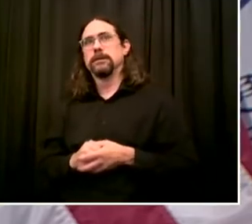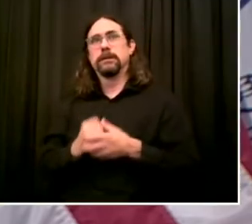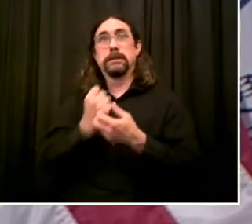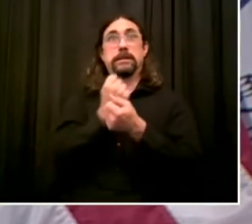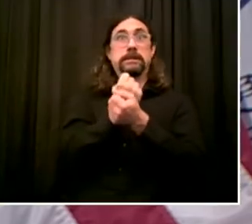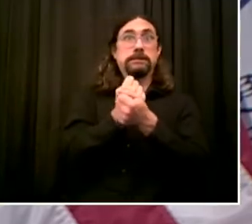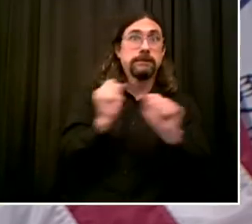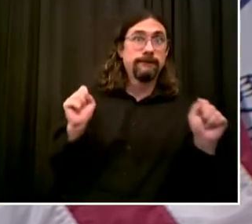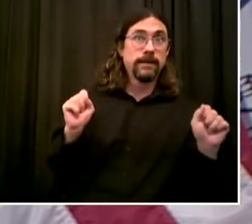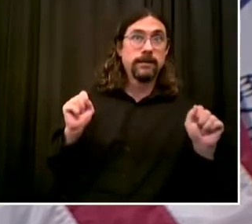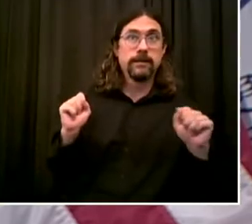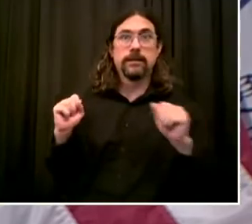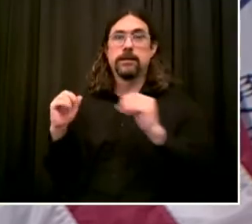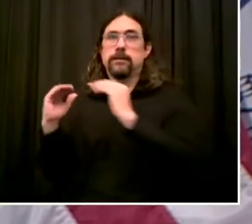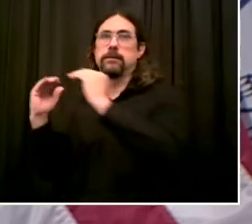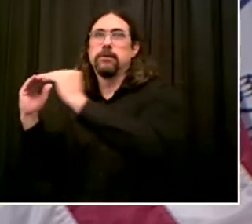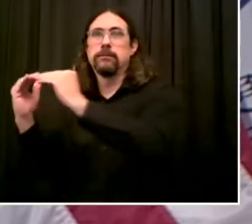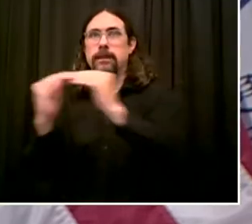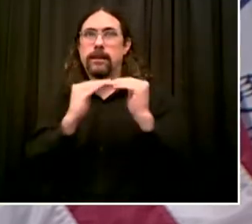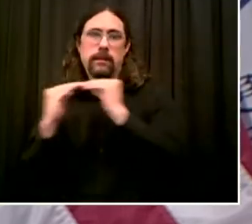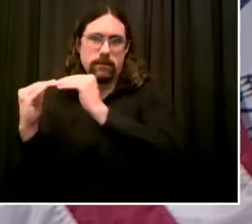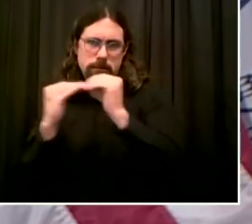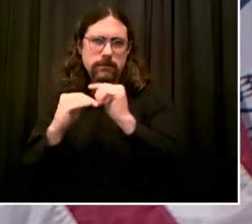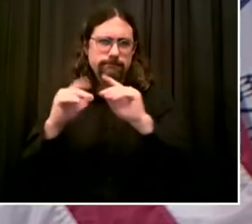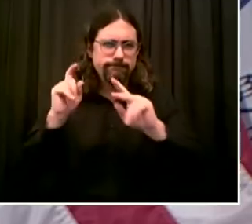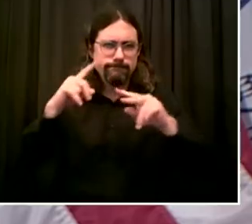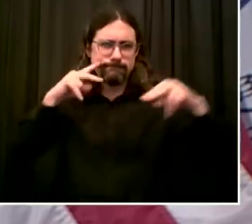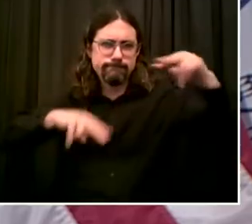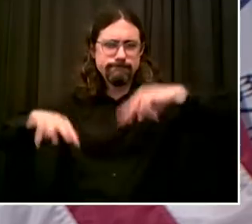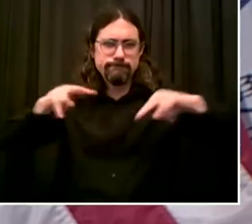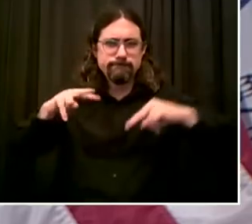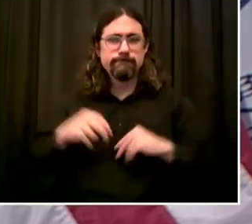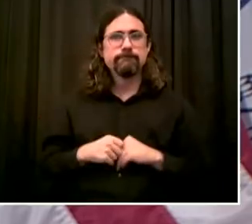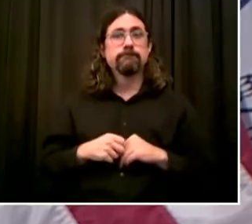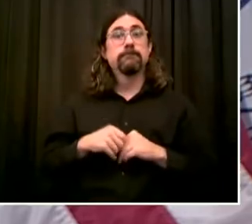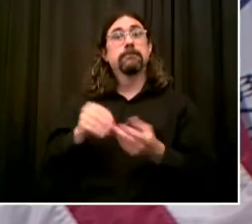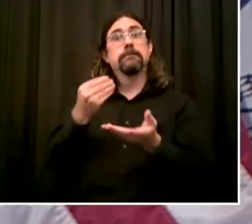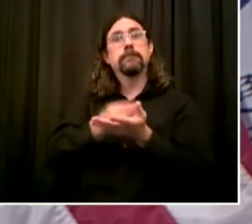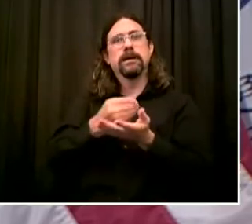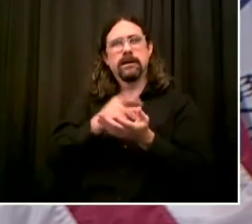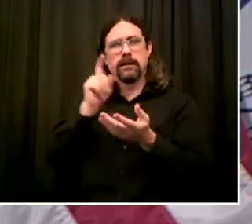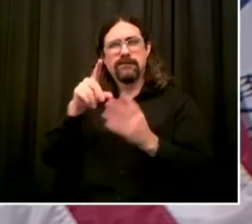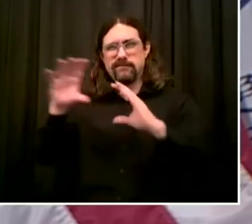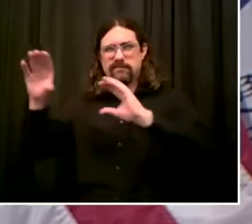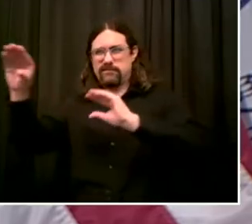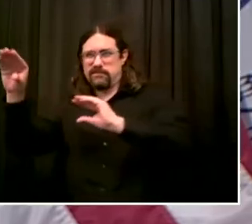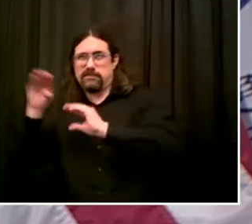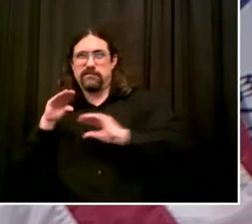OCCURRED AND THEY FIGURED OUT THE RIGHT WAY TO DO THINGS TO FOCUS ON SAFETY AND SOCIAL JUSTICE AND YOUNG PEOPLE AND